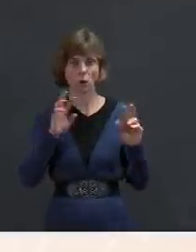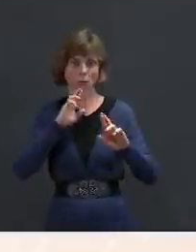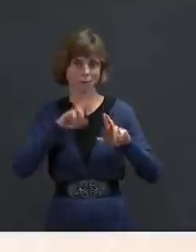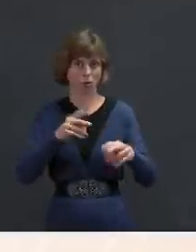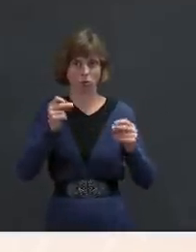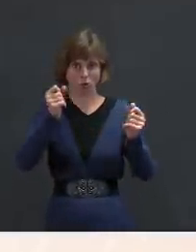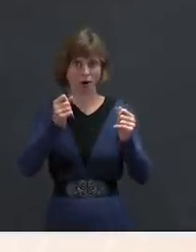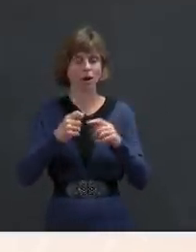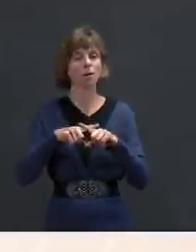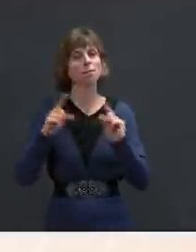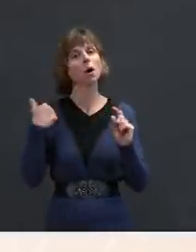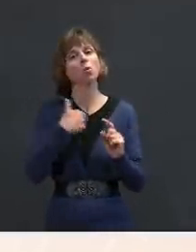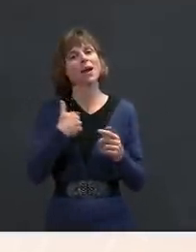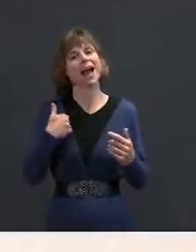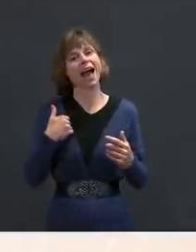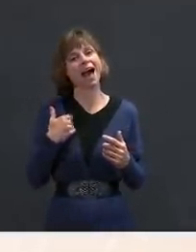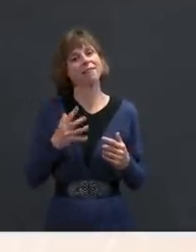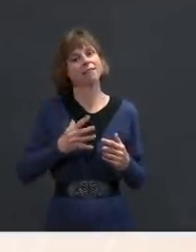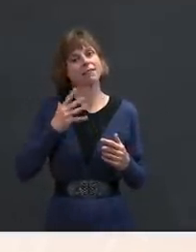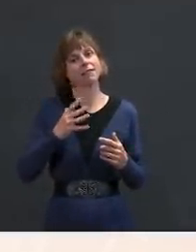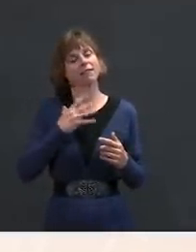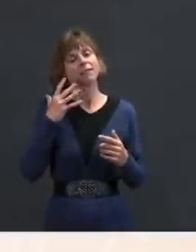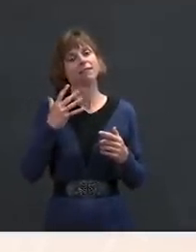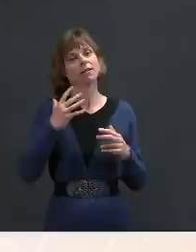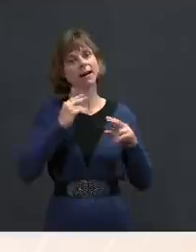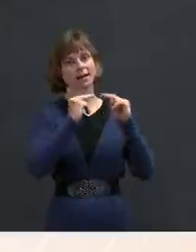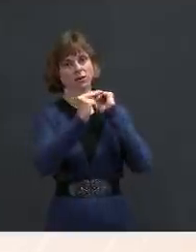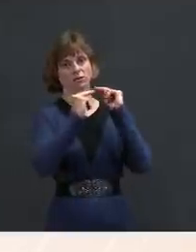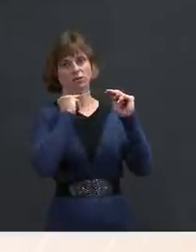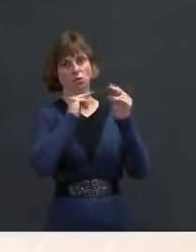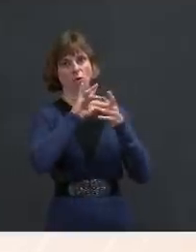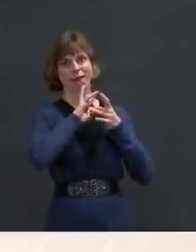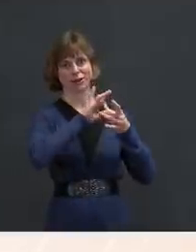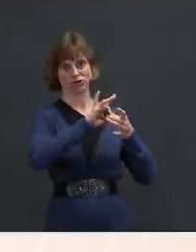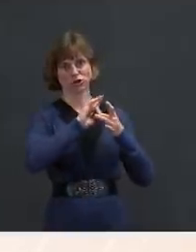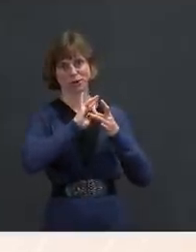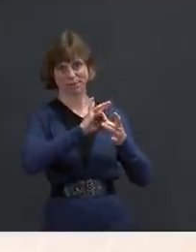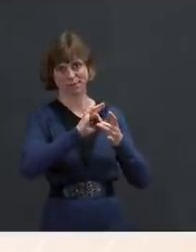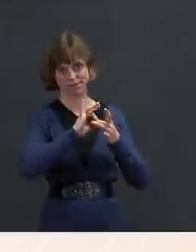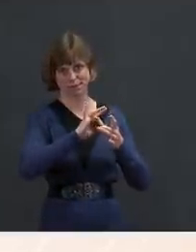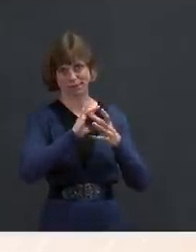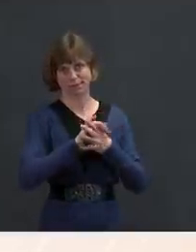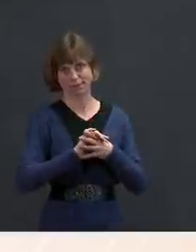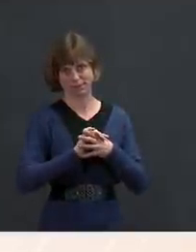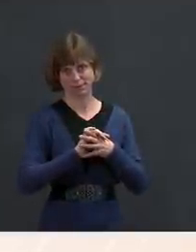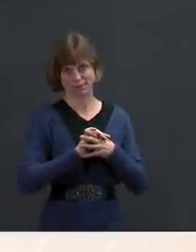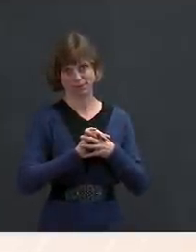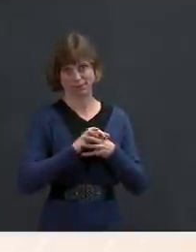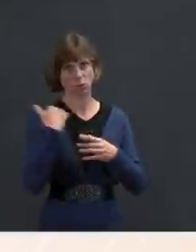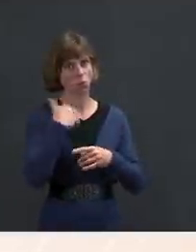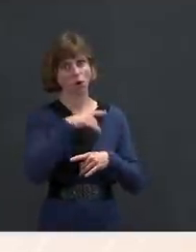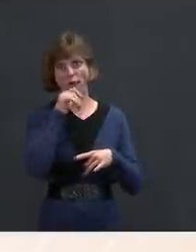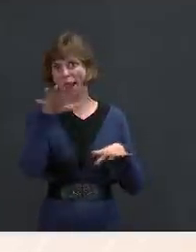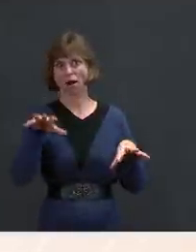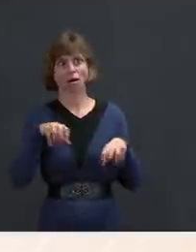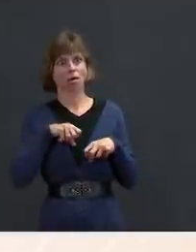where we have diplomatic relations. We are going to hold them accountable. We are going to take steps. We are not going to hold back on making clear